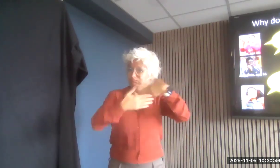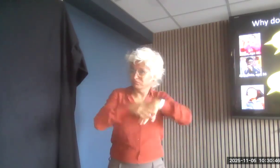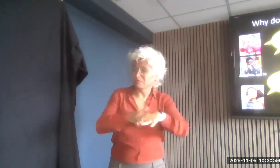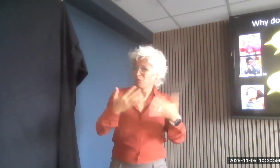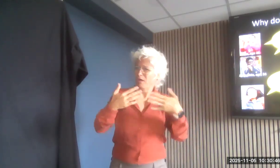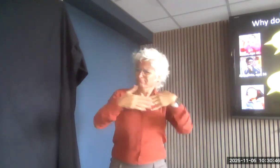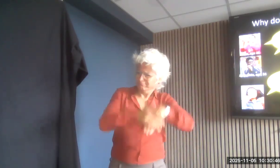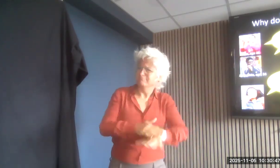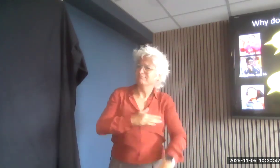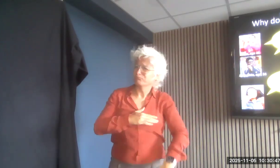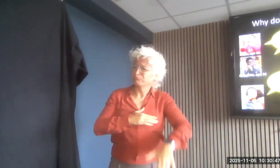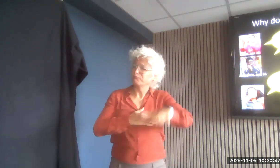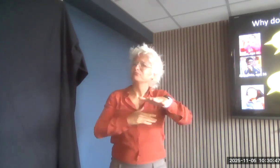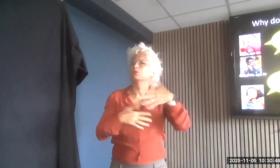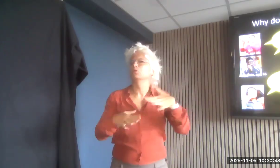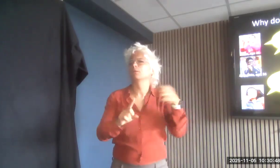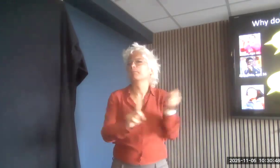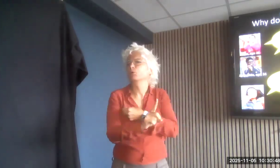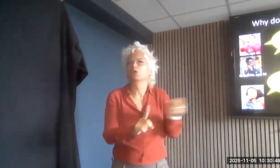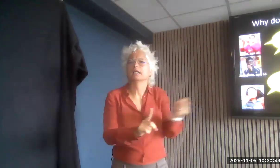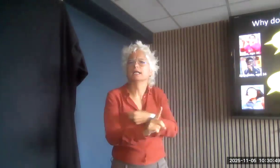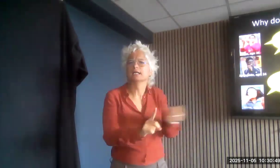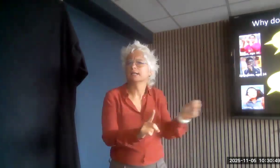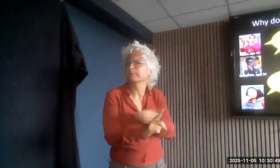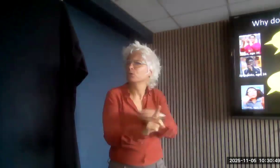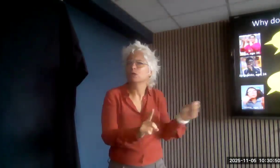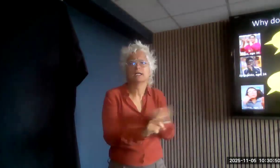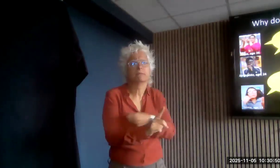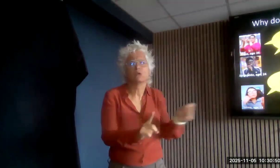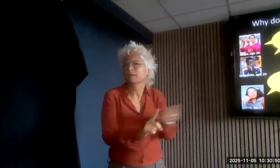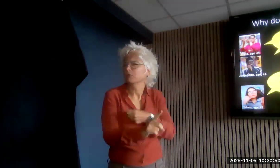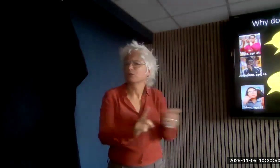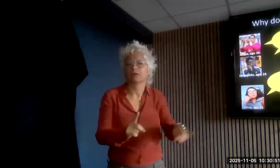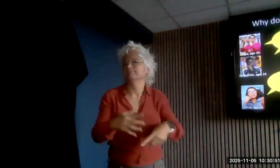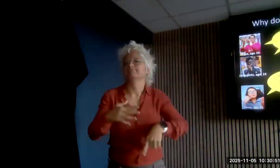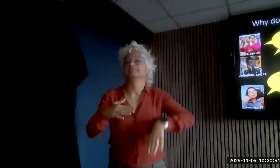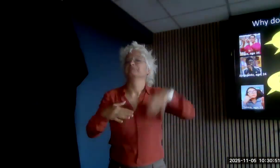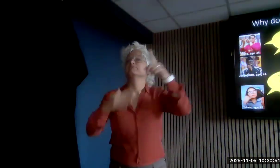she went to a deaf school. And she was very badly bullied.